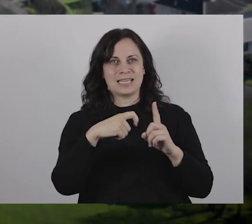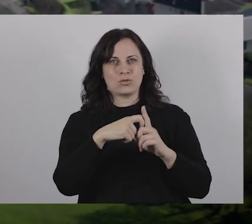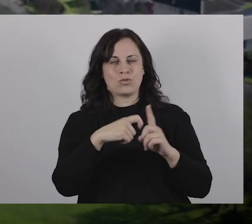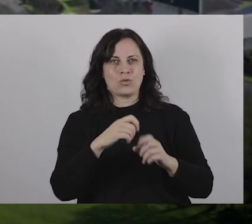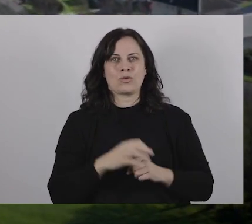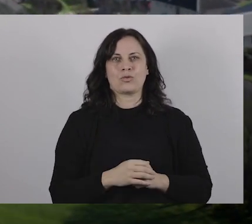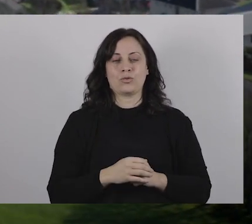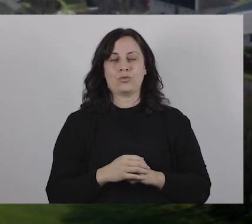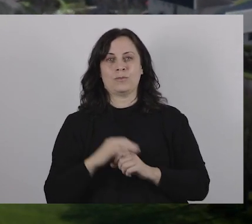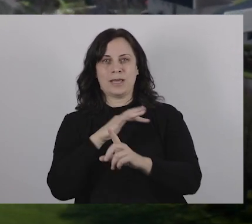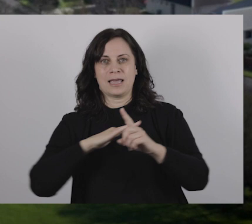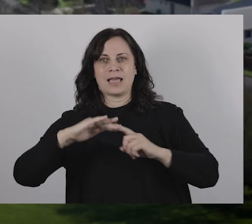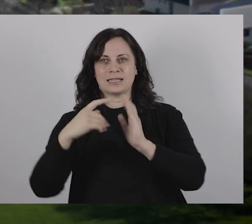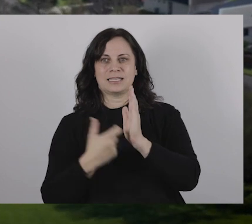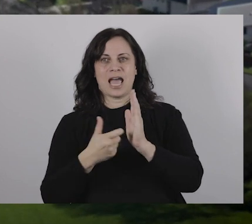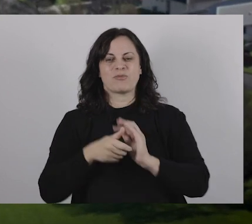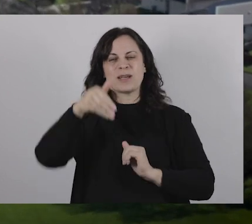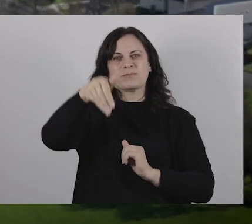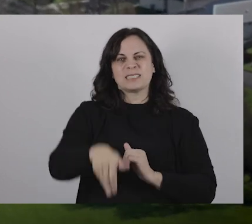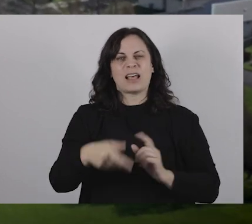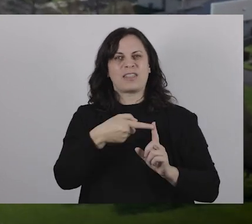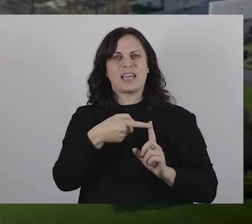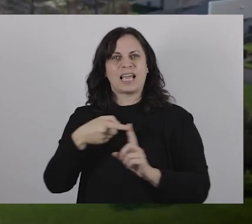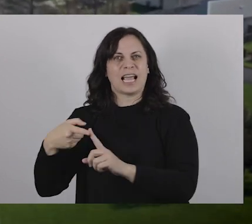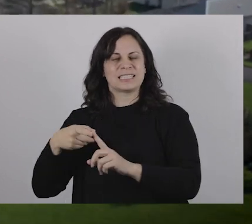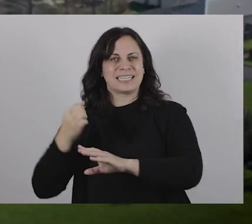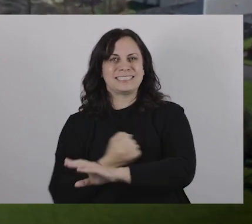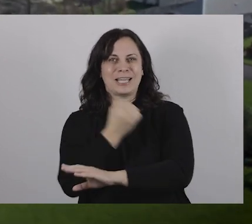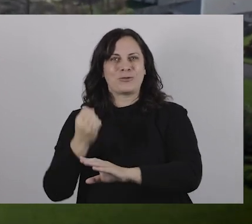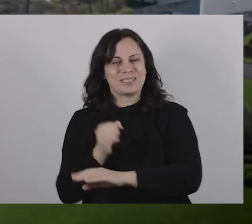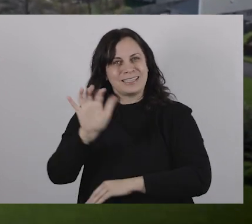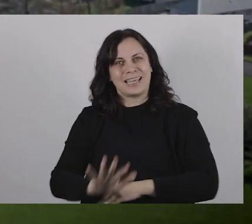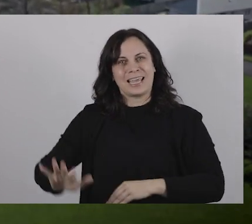me Ngāti Rora ngā hapū. Peka atu ki te waka o Te Arawa.